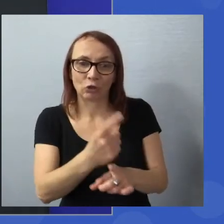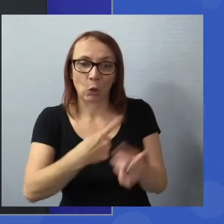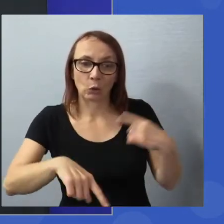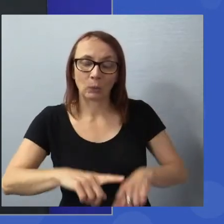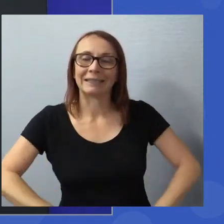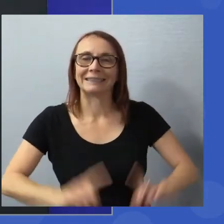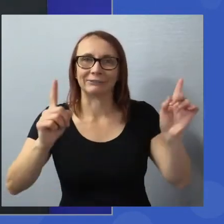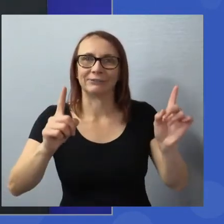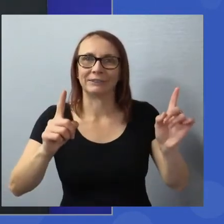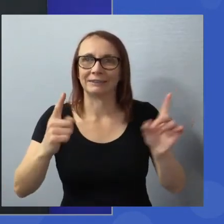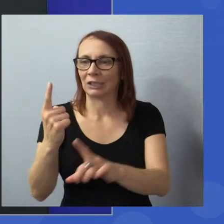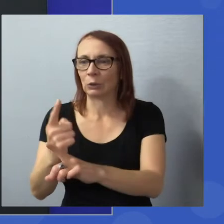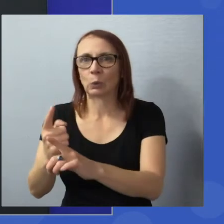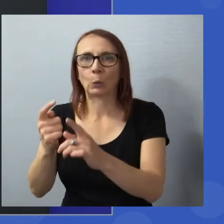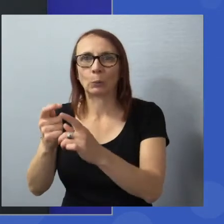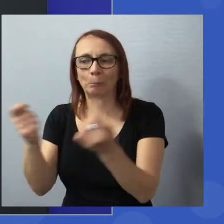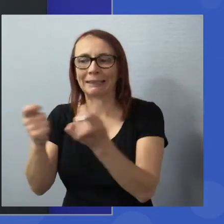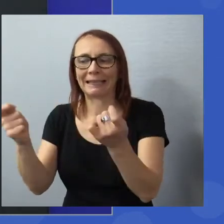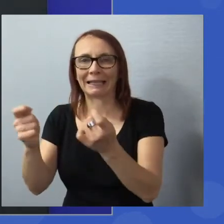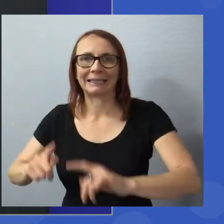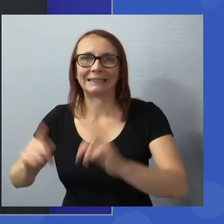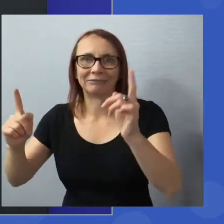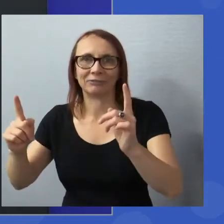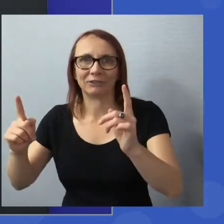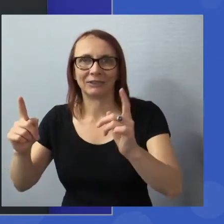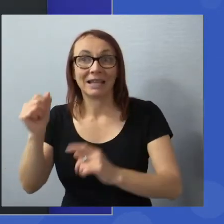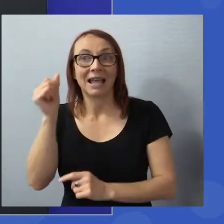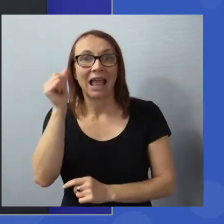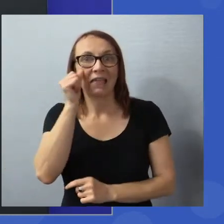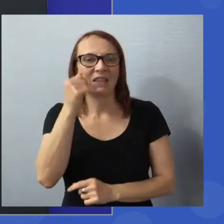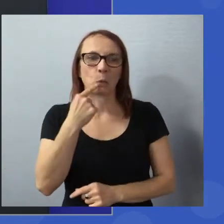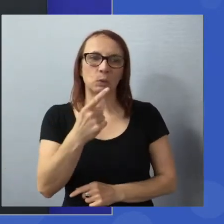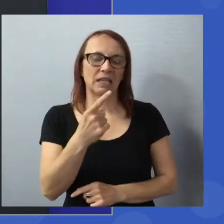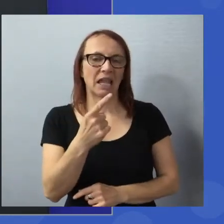media and they knew that just giving you sound bites wasn't going to win you over